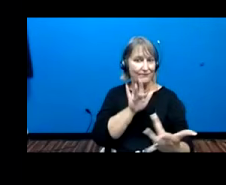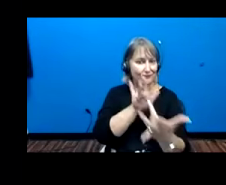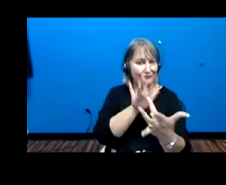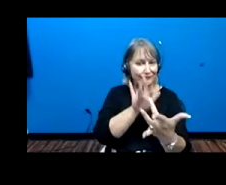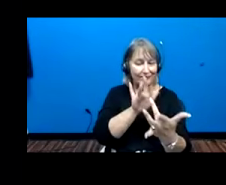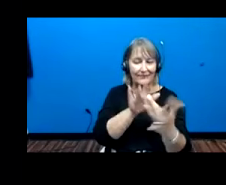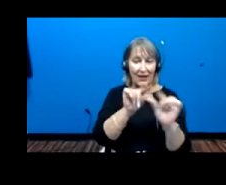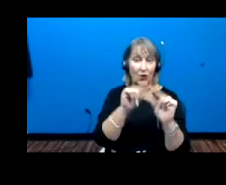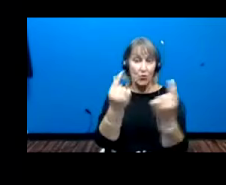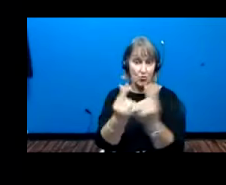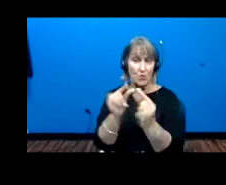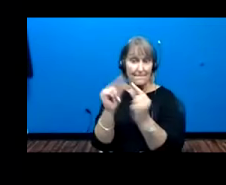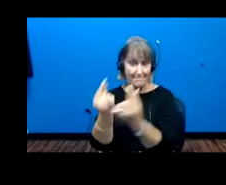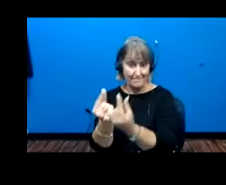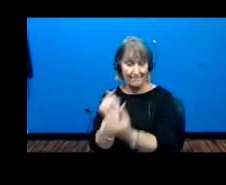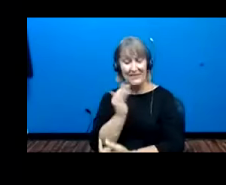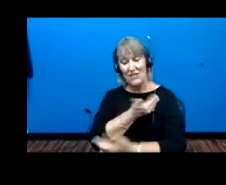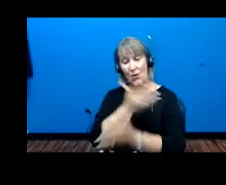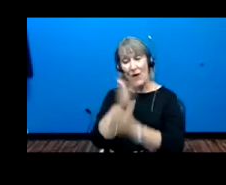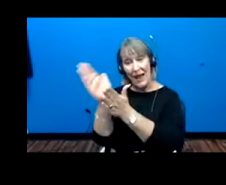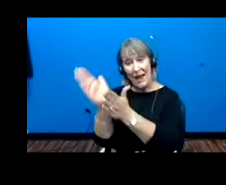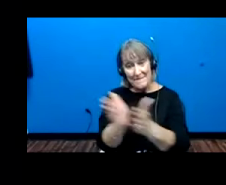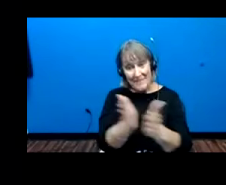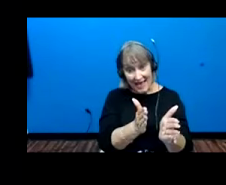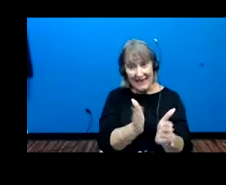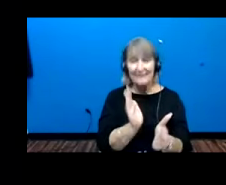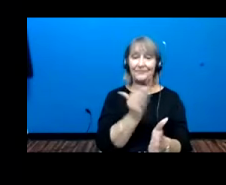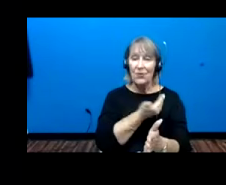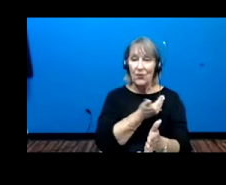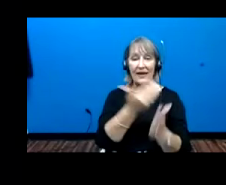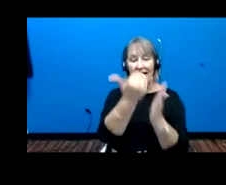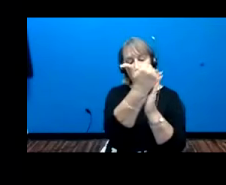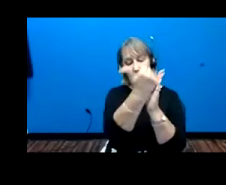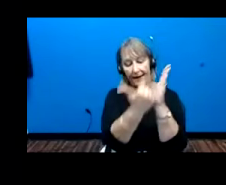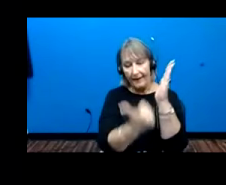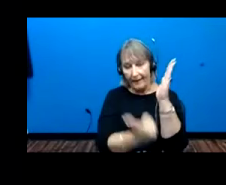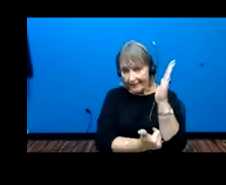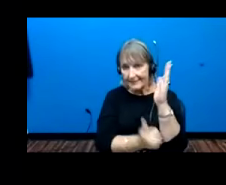Our dissemination plan is a list of partners and organizations serving all of these target audiences